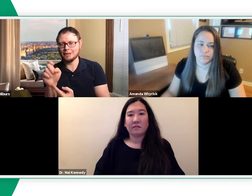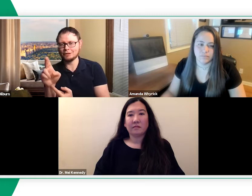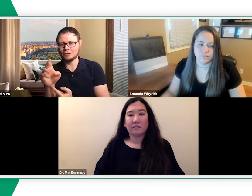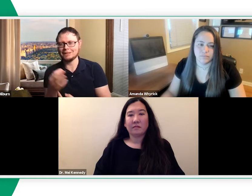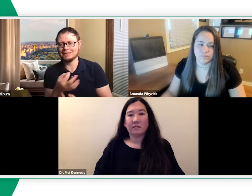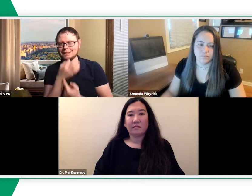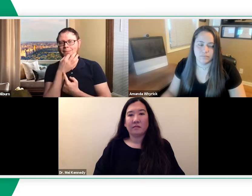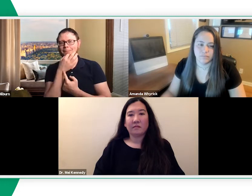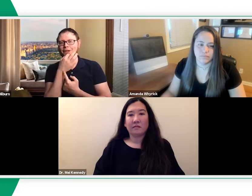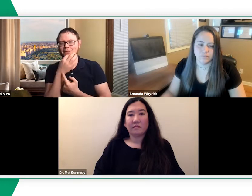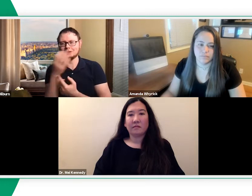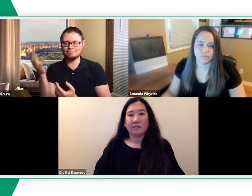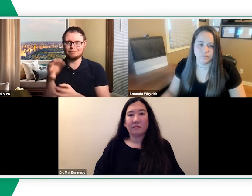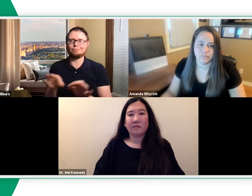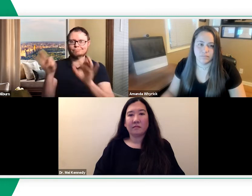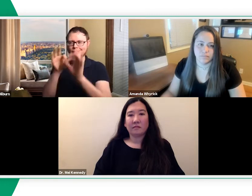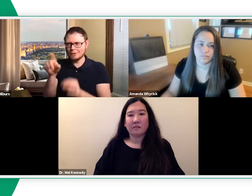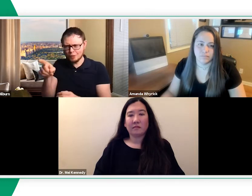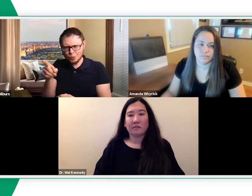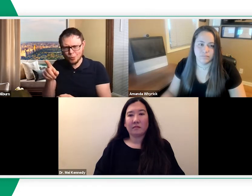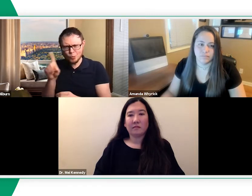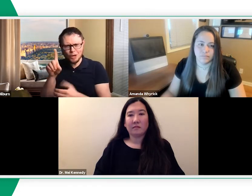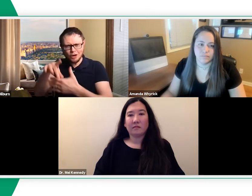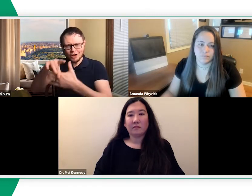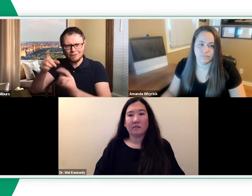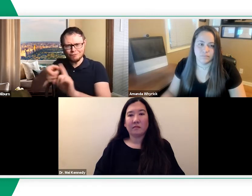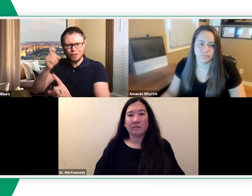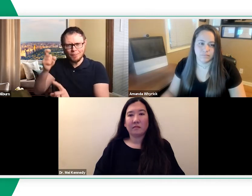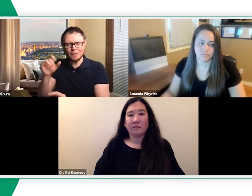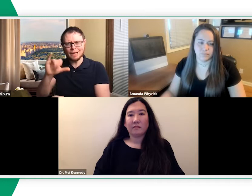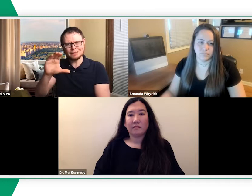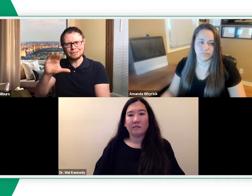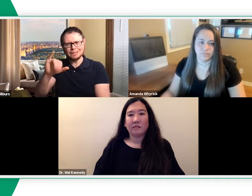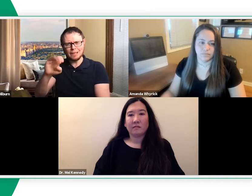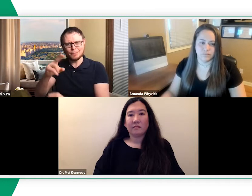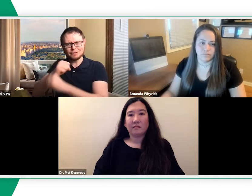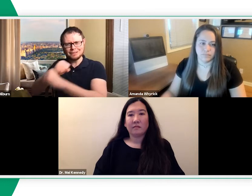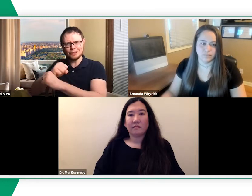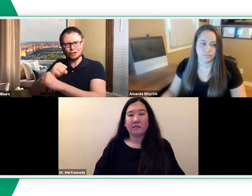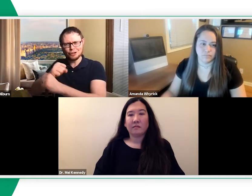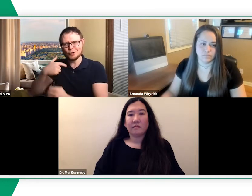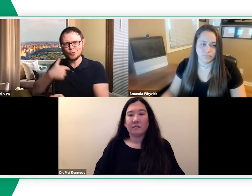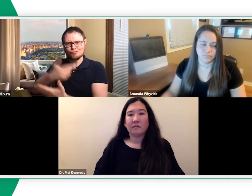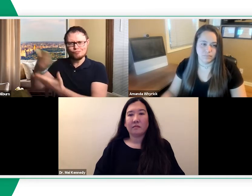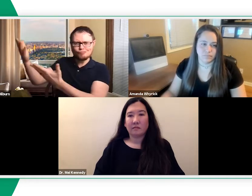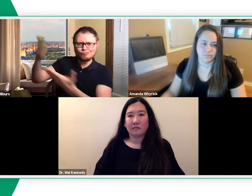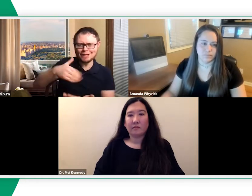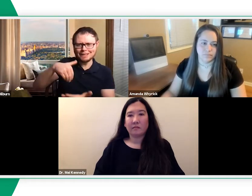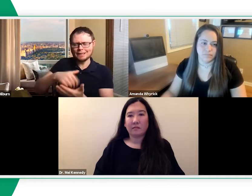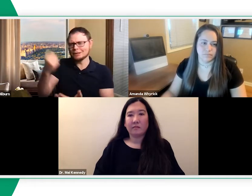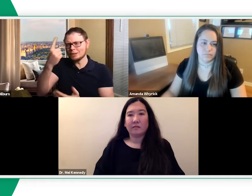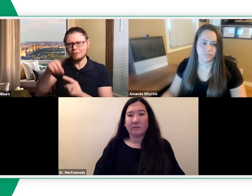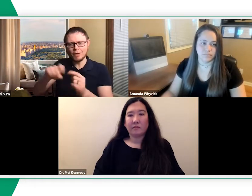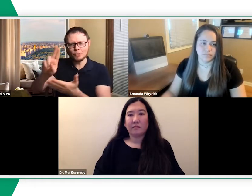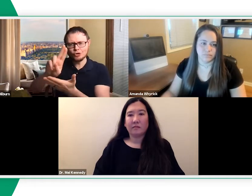First we get a subject matter expert. That's where we get the content from. So for